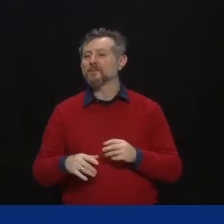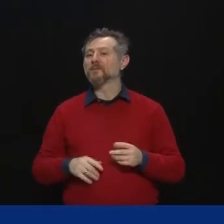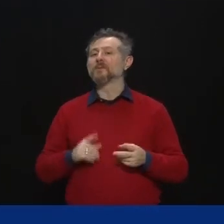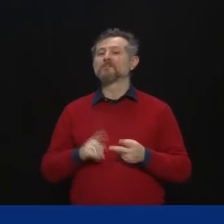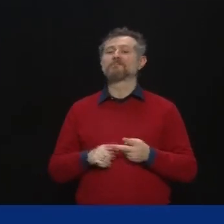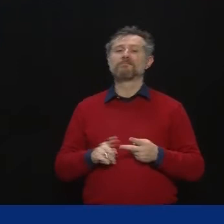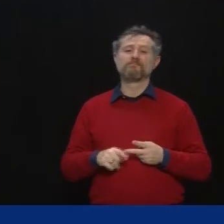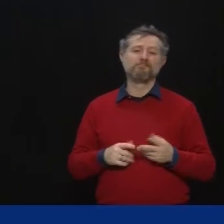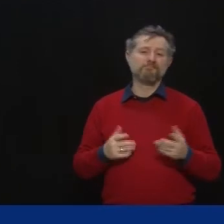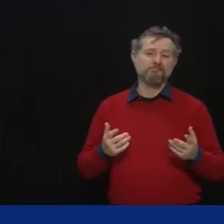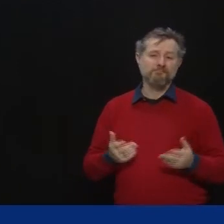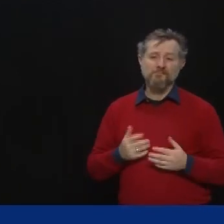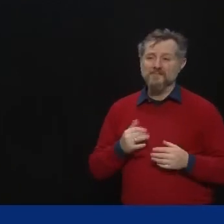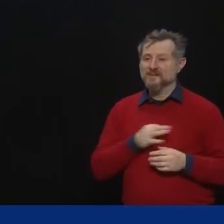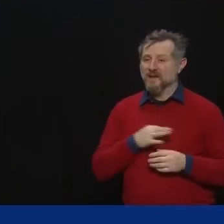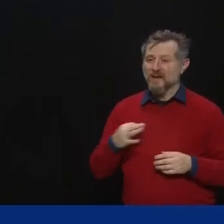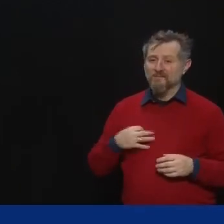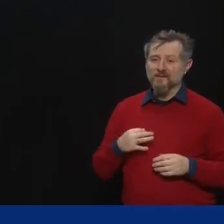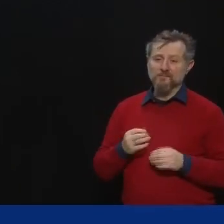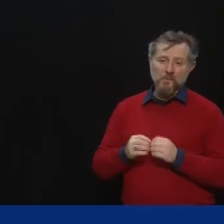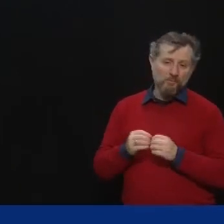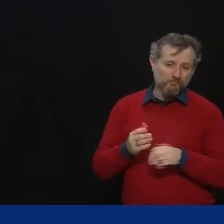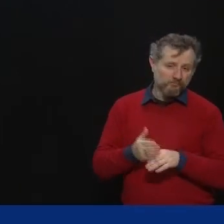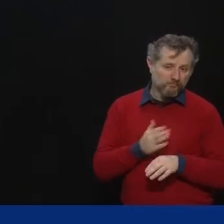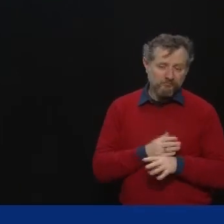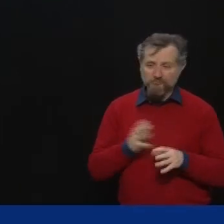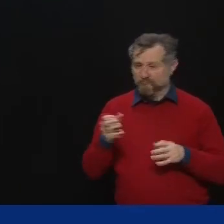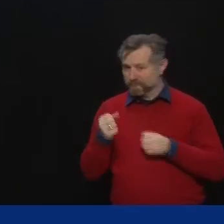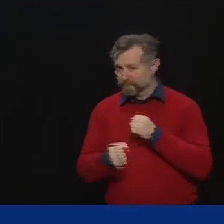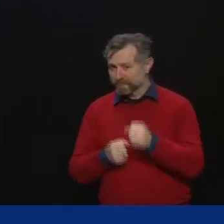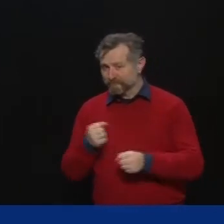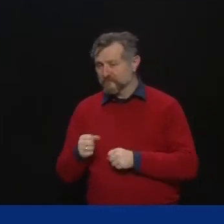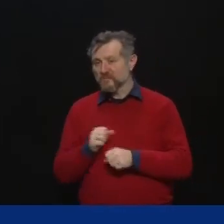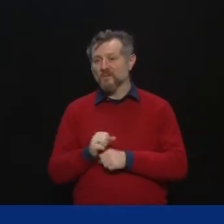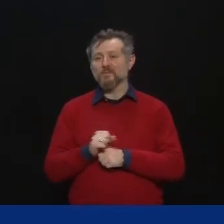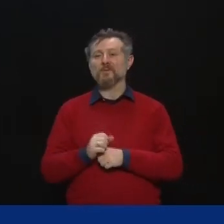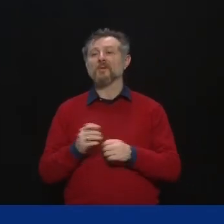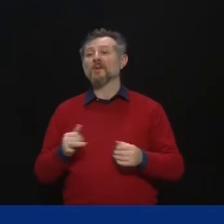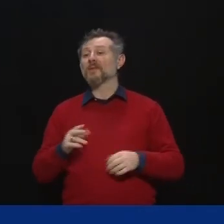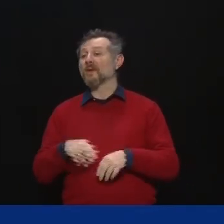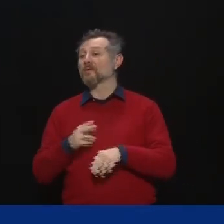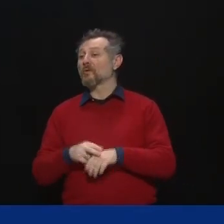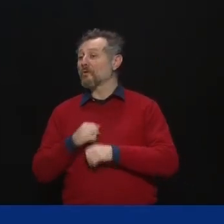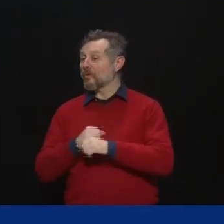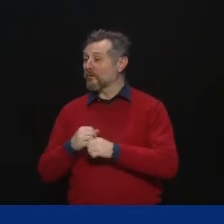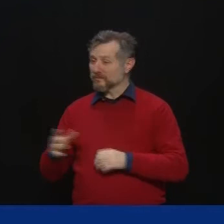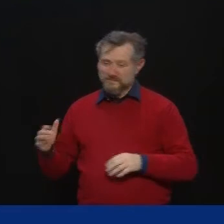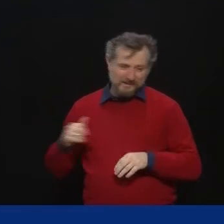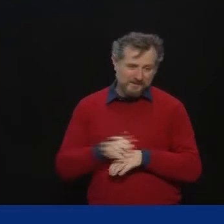HAVE GONE FROM 32 TO 28, SOME CAME OFF, BUT SOME MORE WENT ON. THIS IS WHERE THE HANDS ON ENGAGEMENT MADE DIFFERENCE. THERE'S INCREASE IN ACTUAL BEDS FINDING OPPORTUNITIES FOR